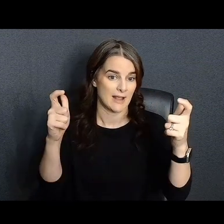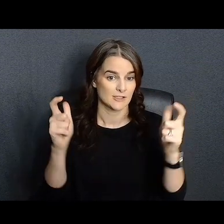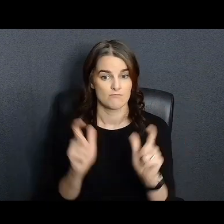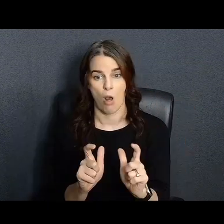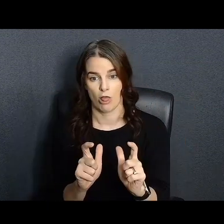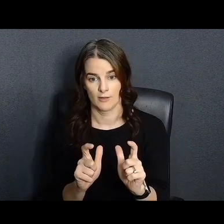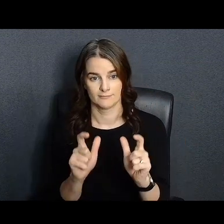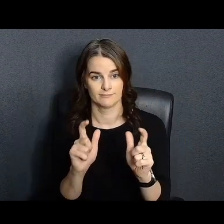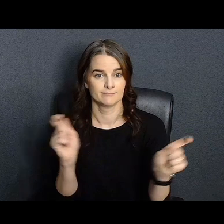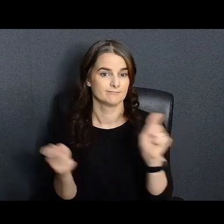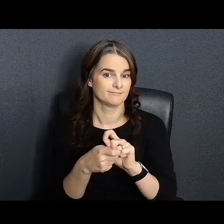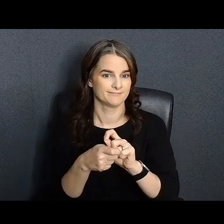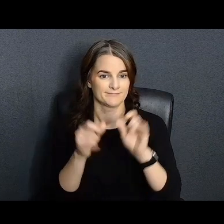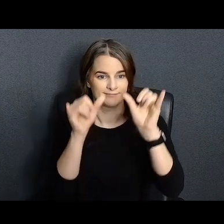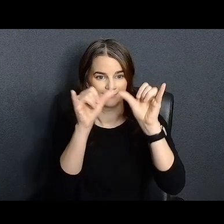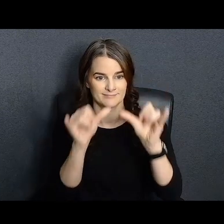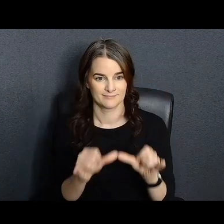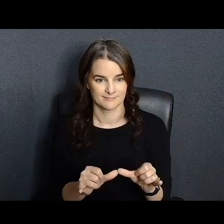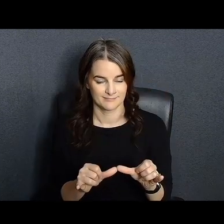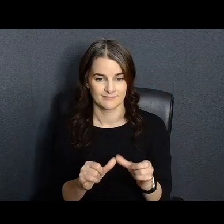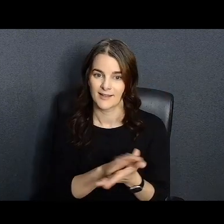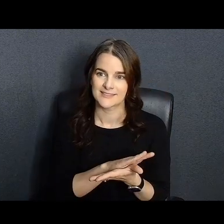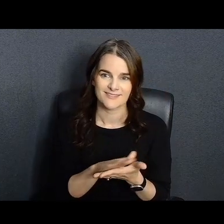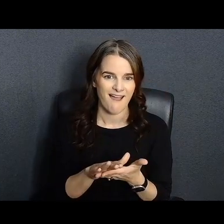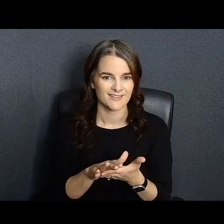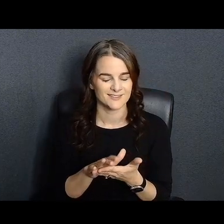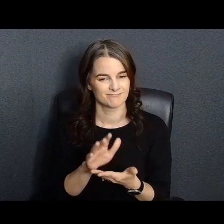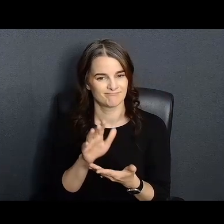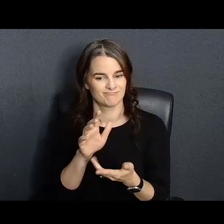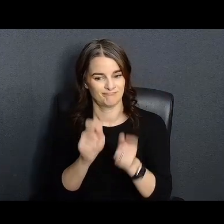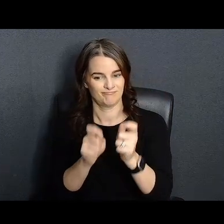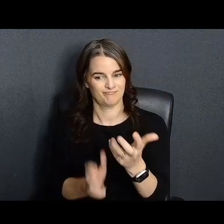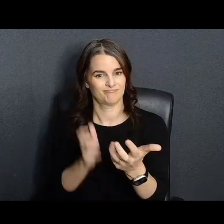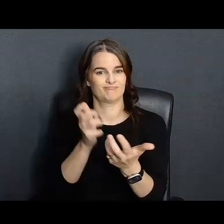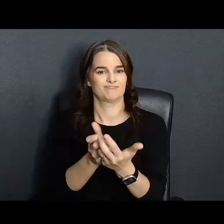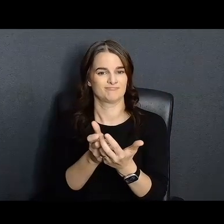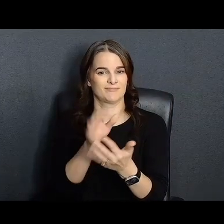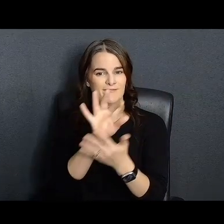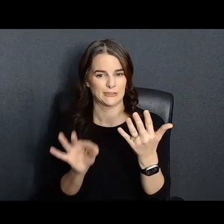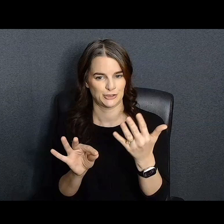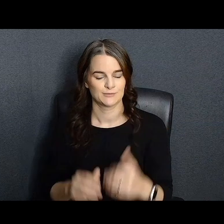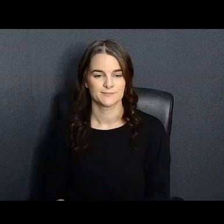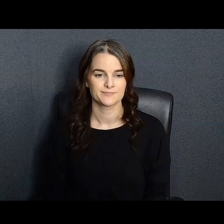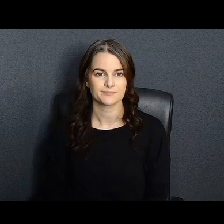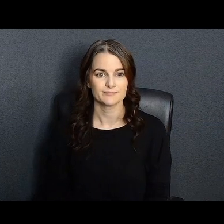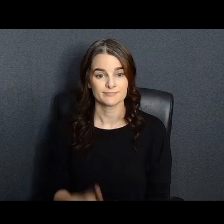Change the sizes, which is a nice customization feature. So then the way that that looks when I'm in the speaking mode--